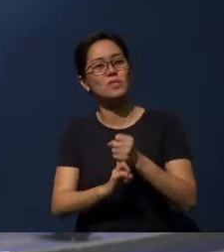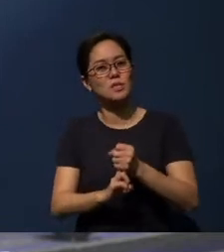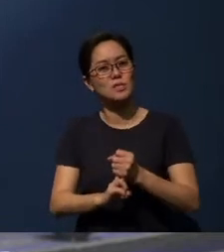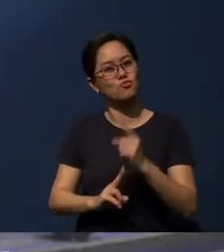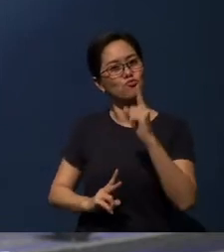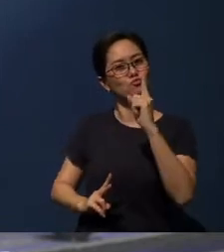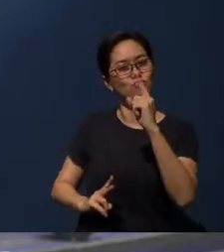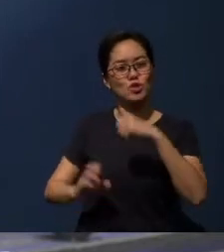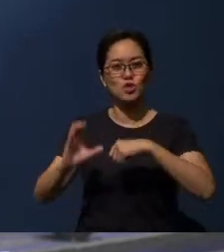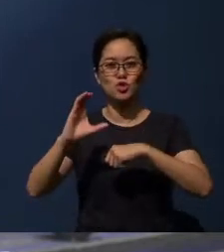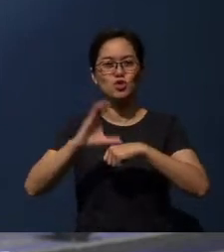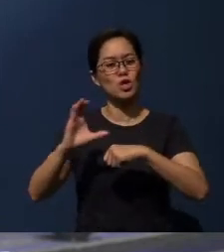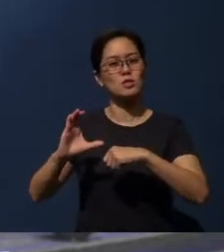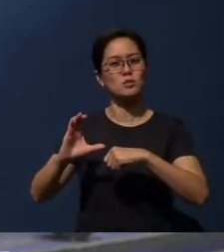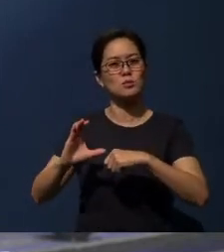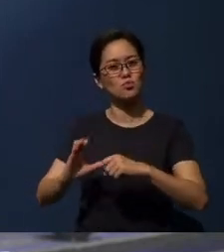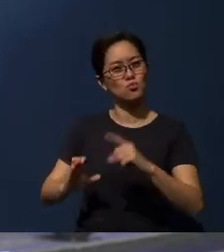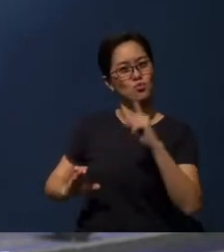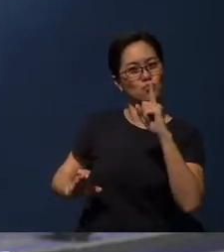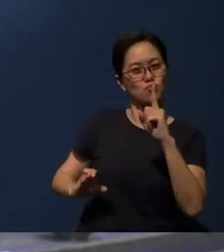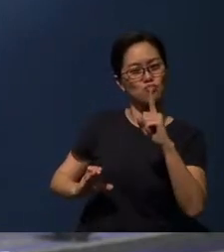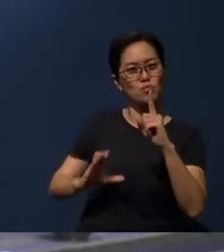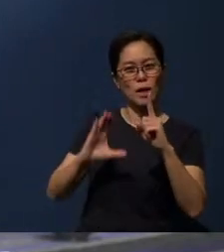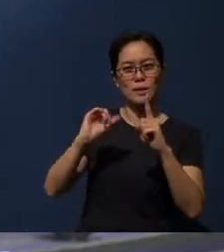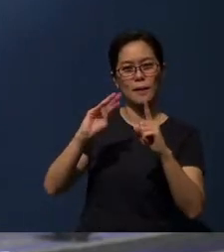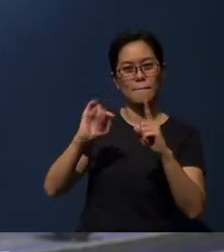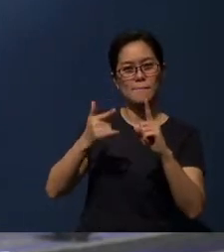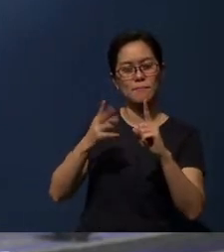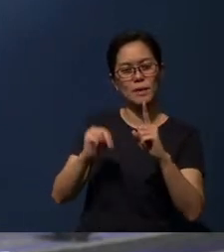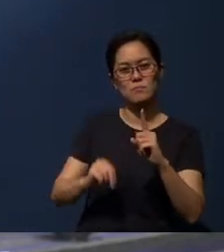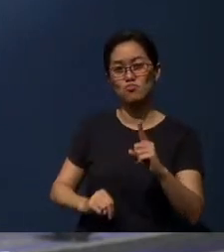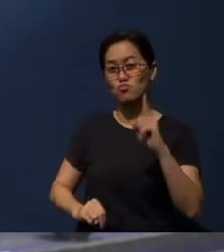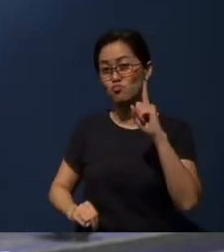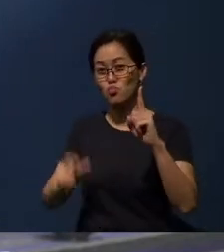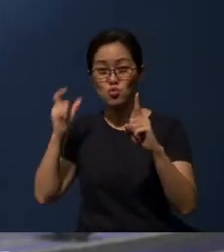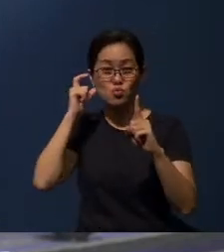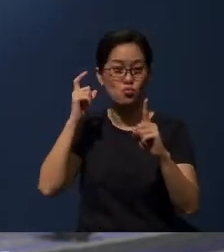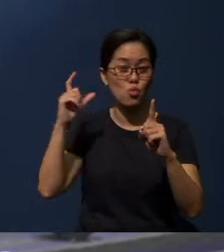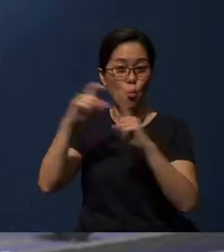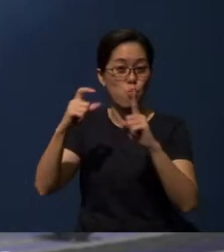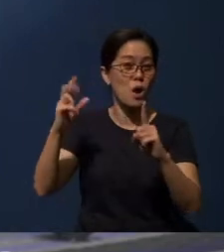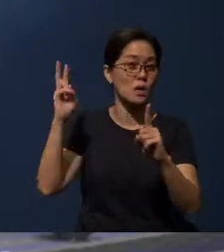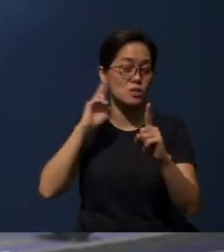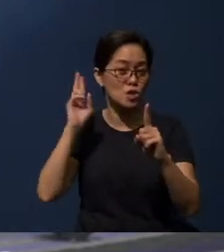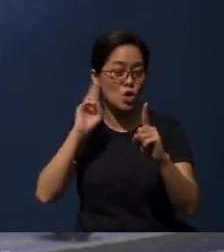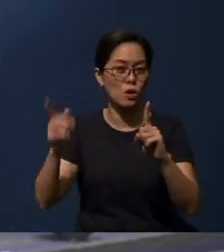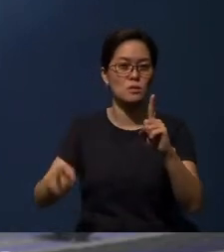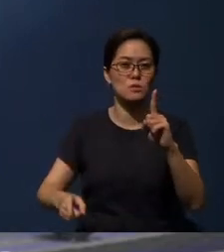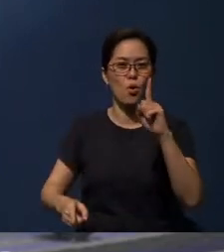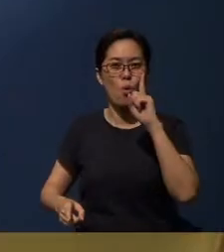during this One Campaign to hear the one word that comes from the one Lord.